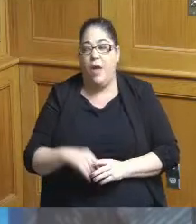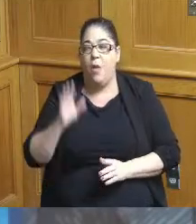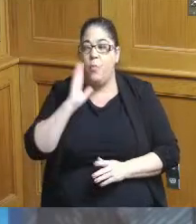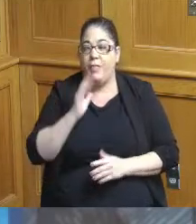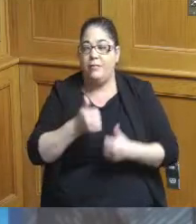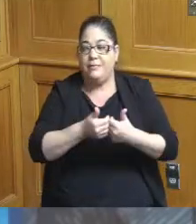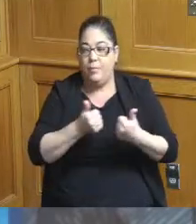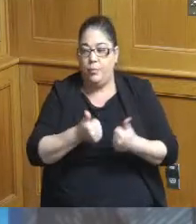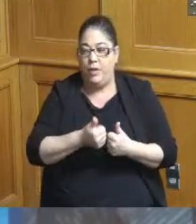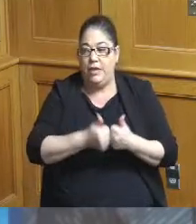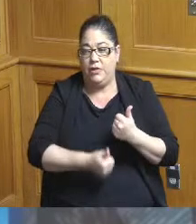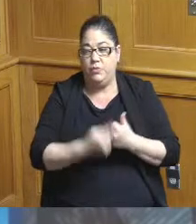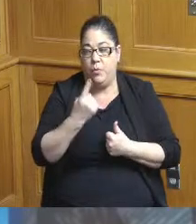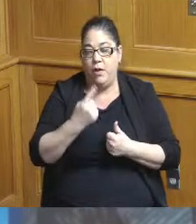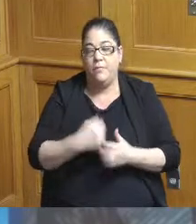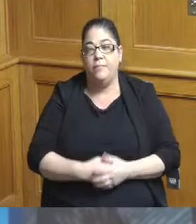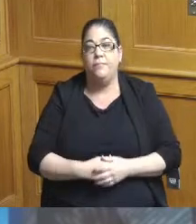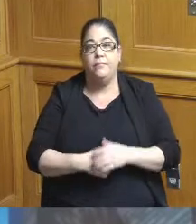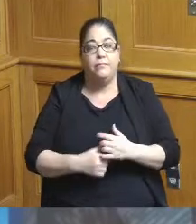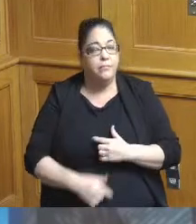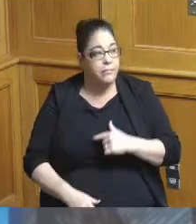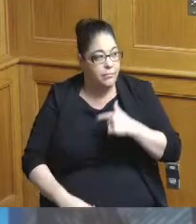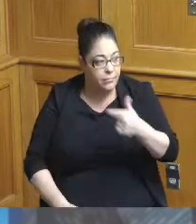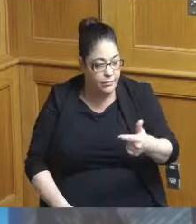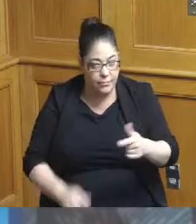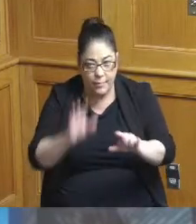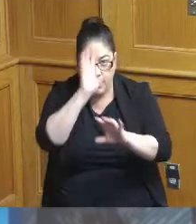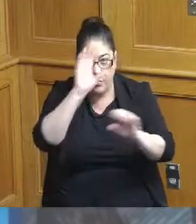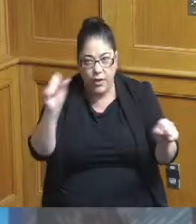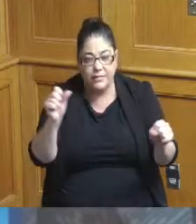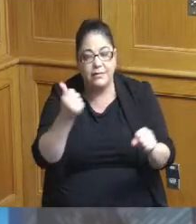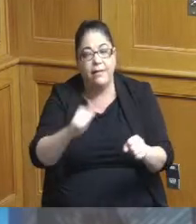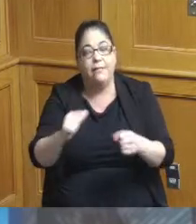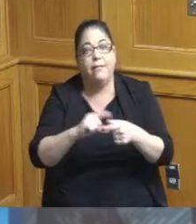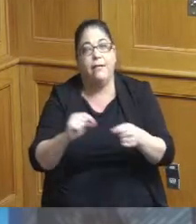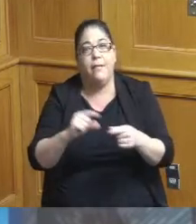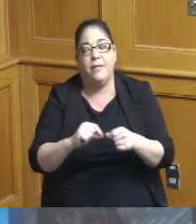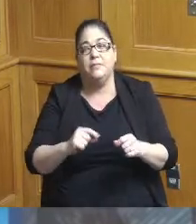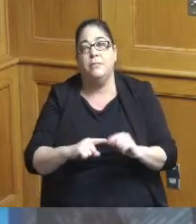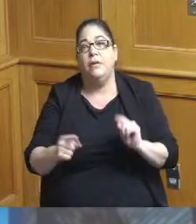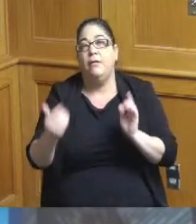I'll just turn it back over to you Madam President see if there's any any comments but again I think